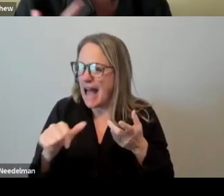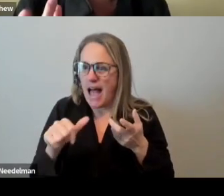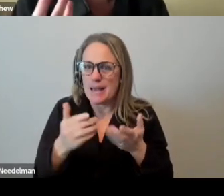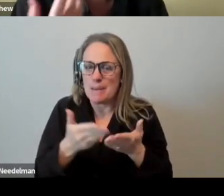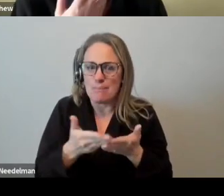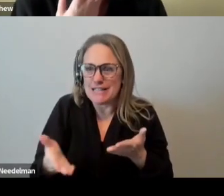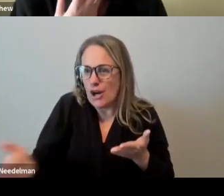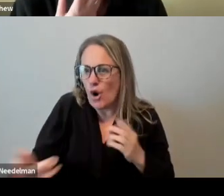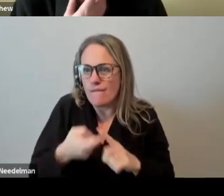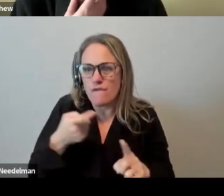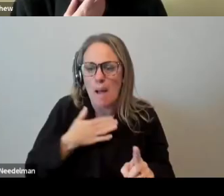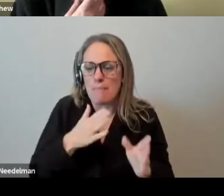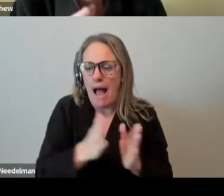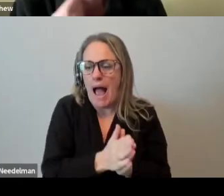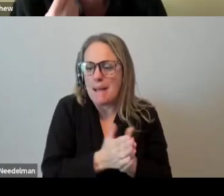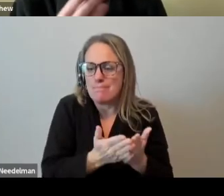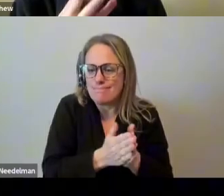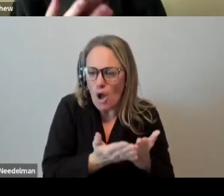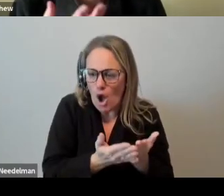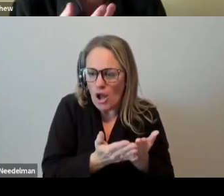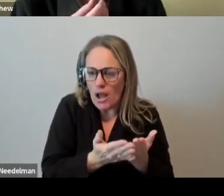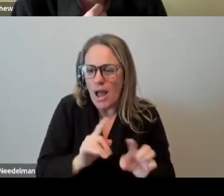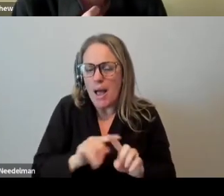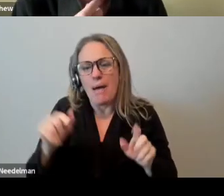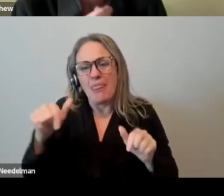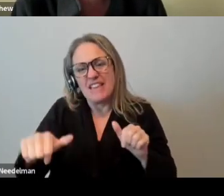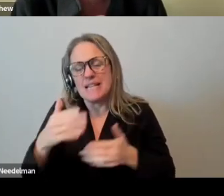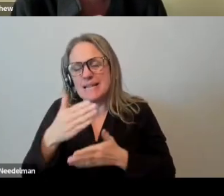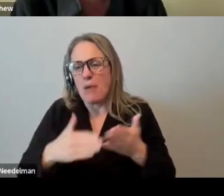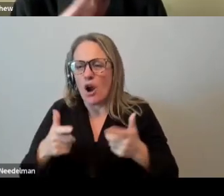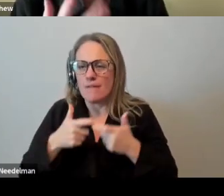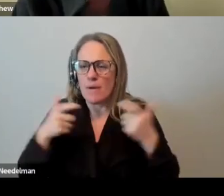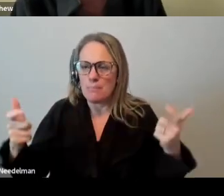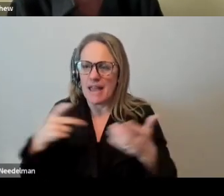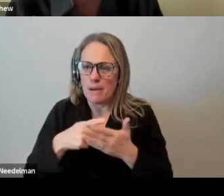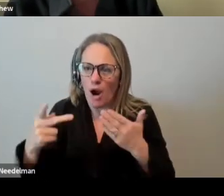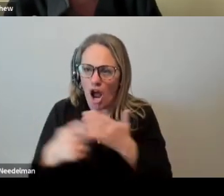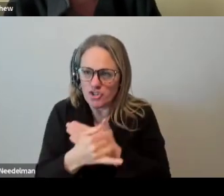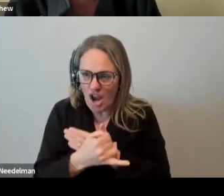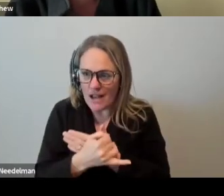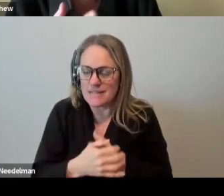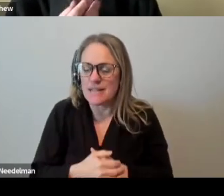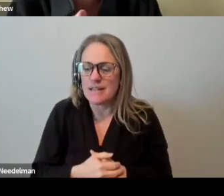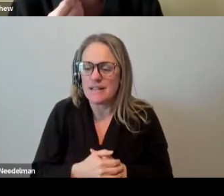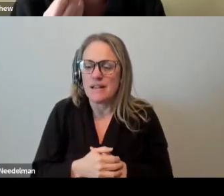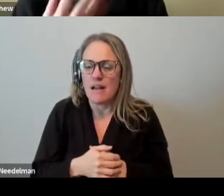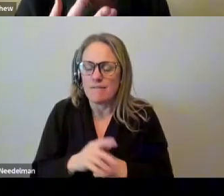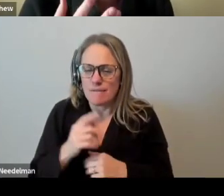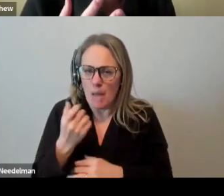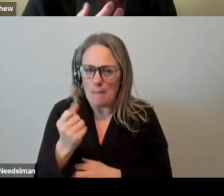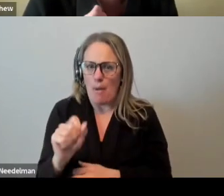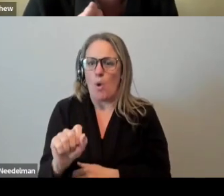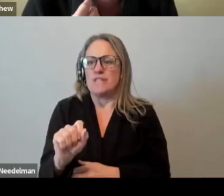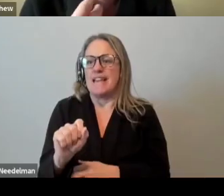but it's part of this larger project that I have around like opposing technoableism in the things that we build and in the ways